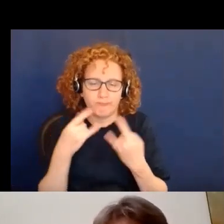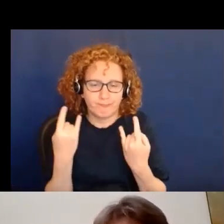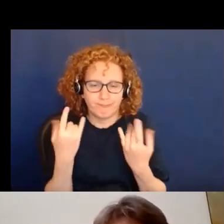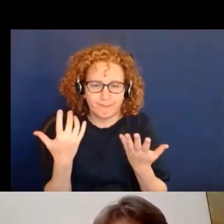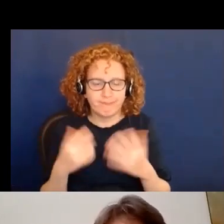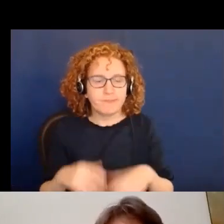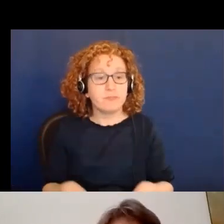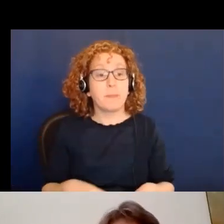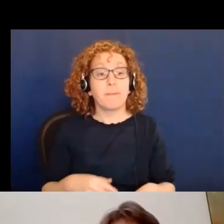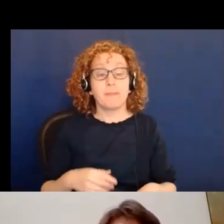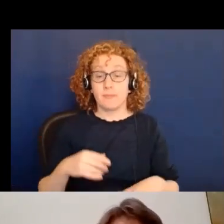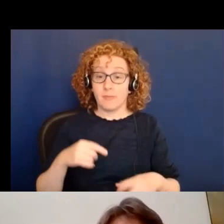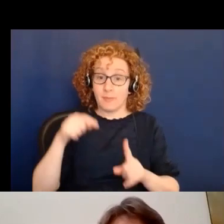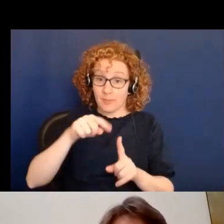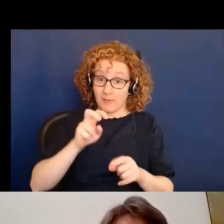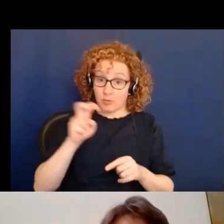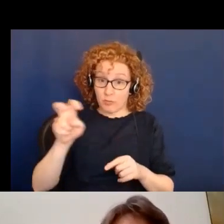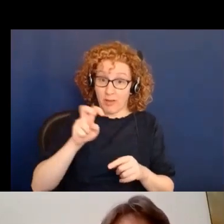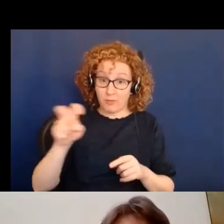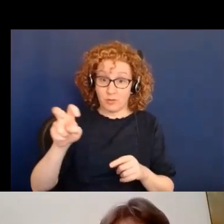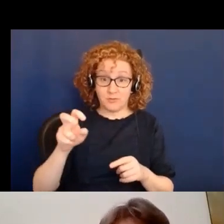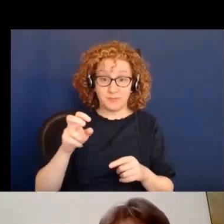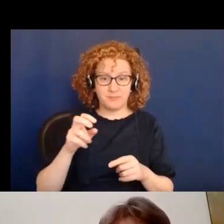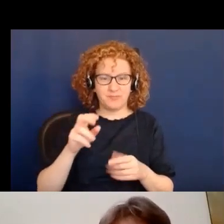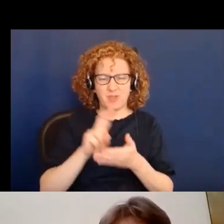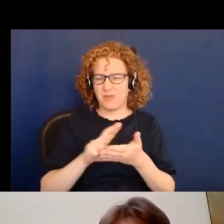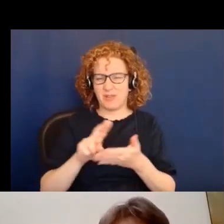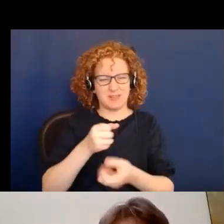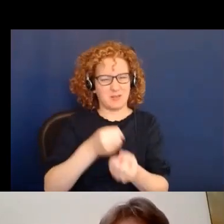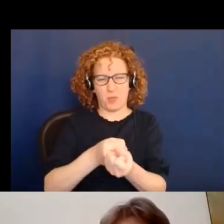instigate that is supported by the university unless there's something